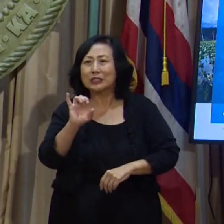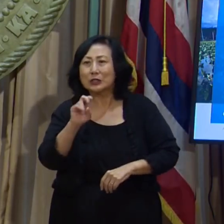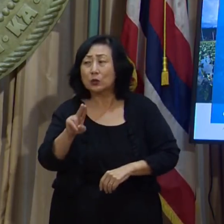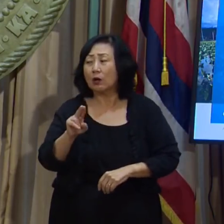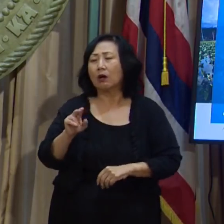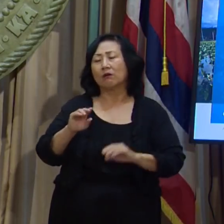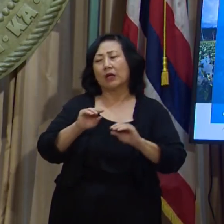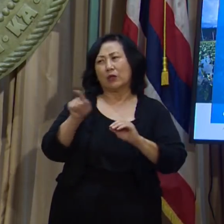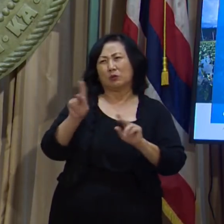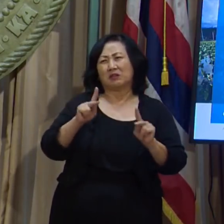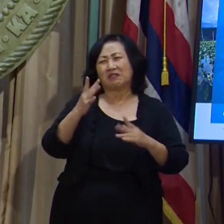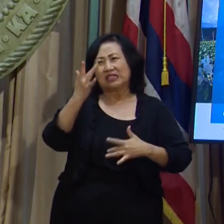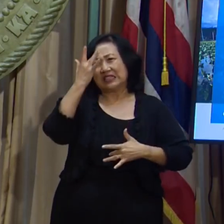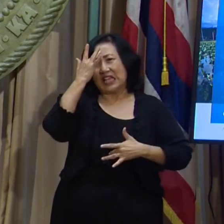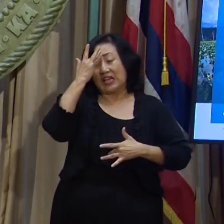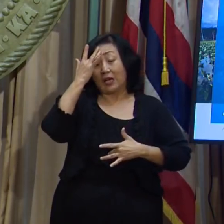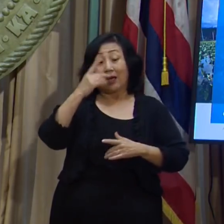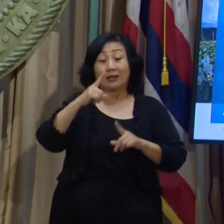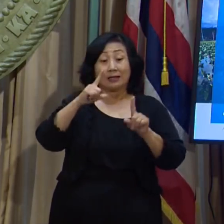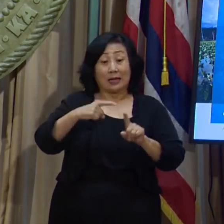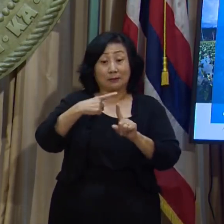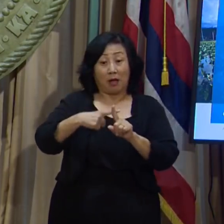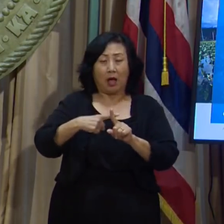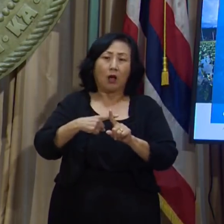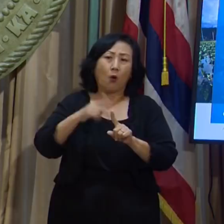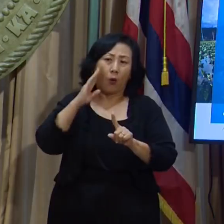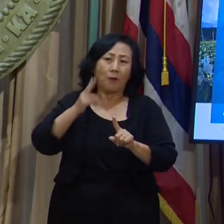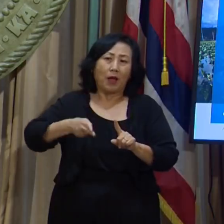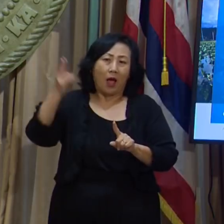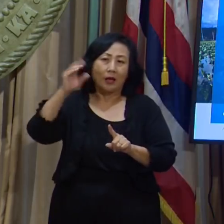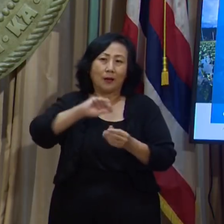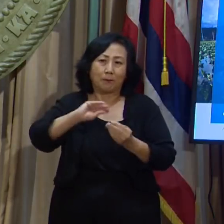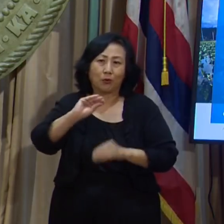STATES HAVE OTHER TESTED -- TESTED IN THE HOSPITAL SETTING